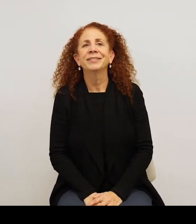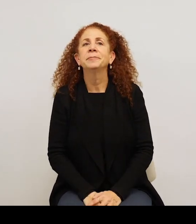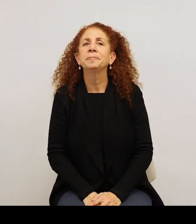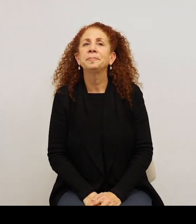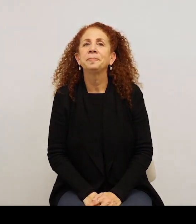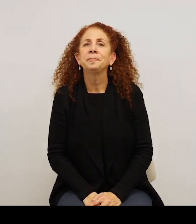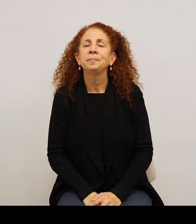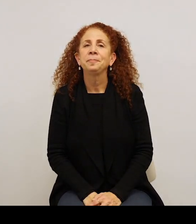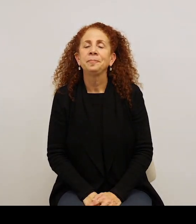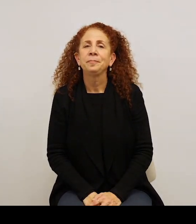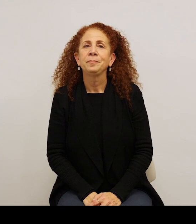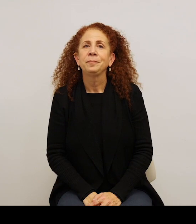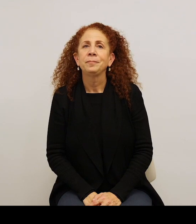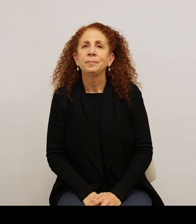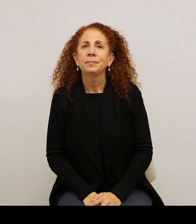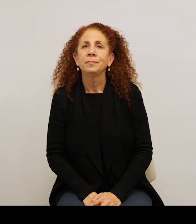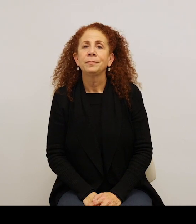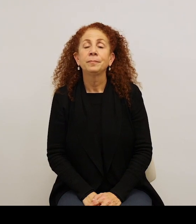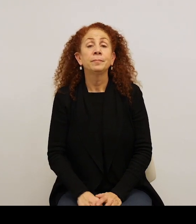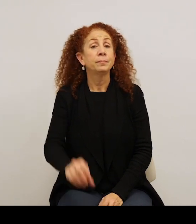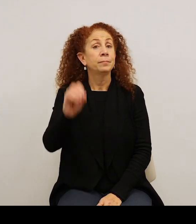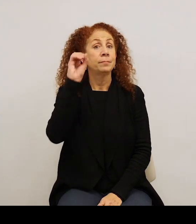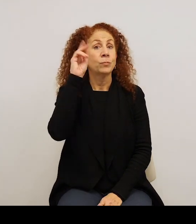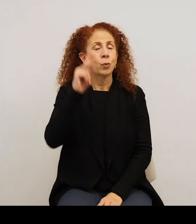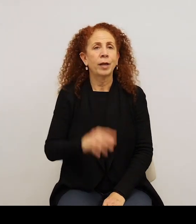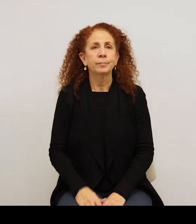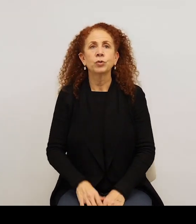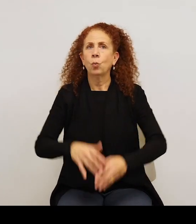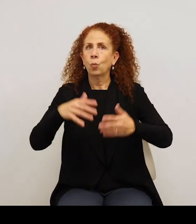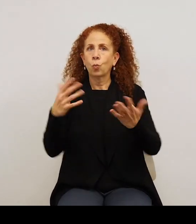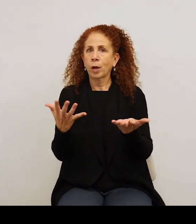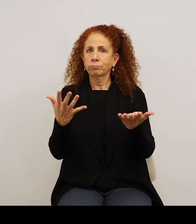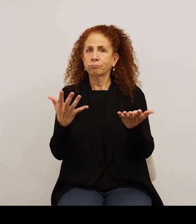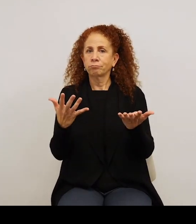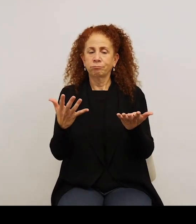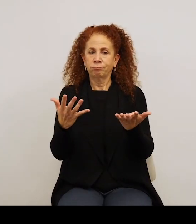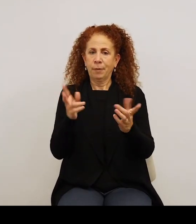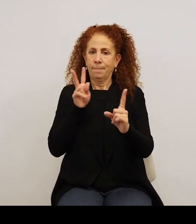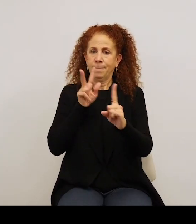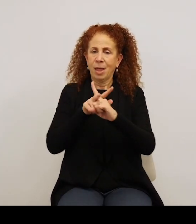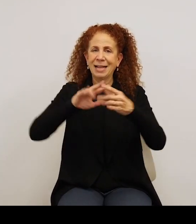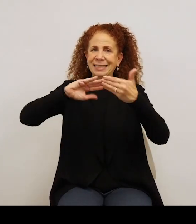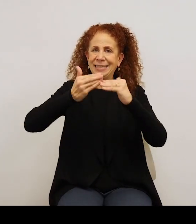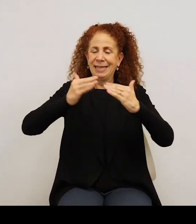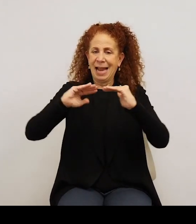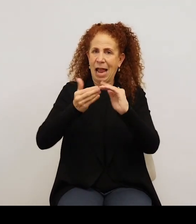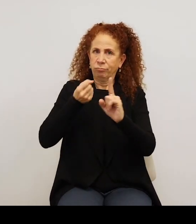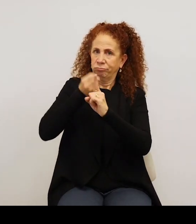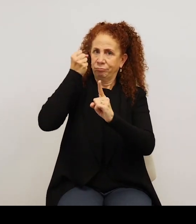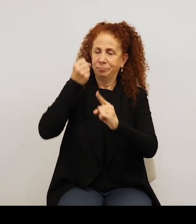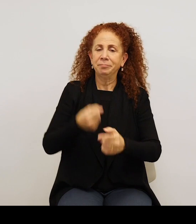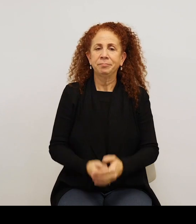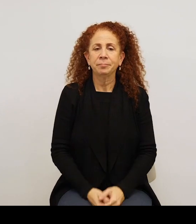So-- OK, so, but what does that mean for the city?